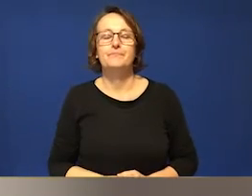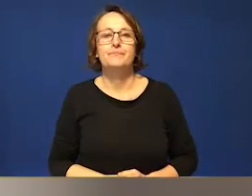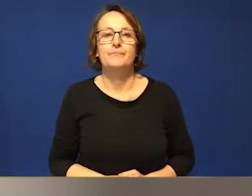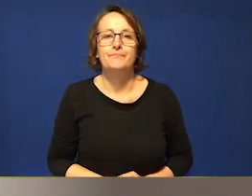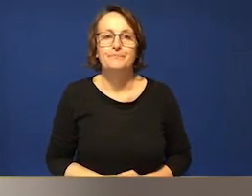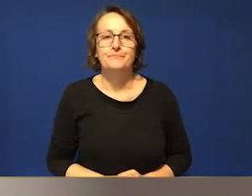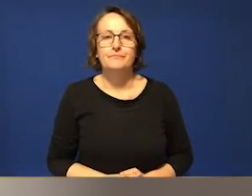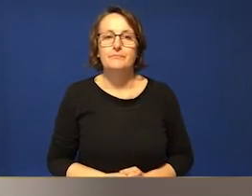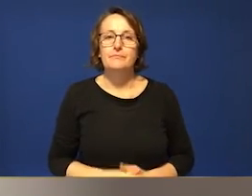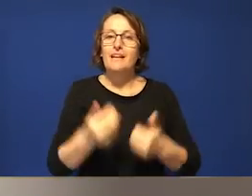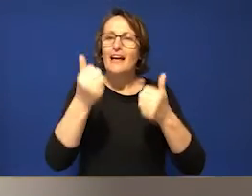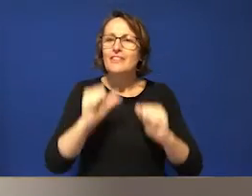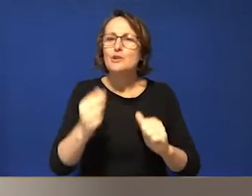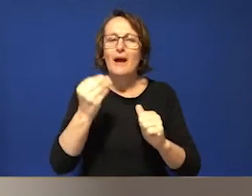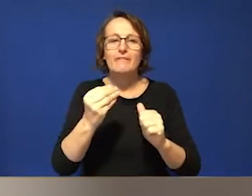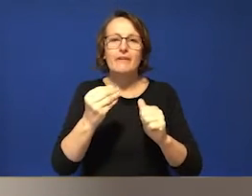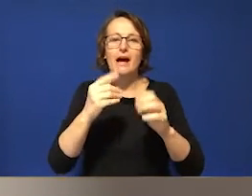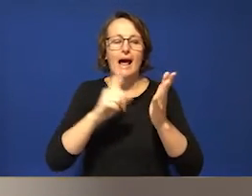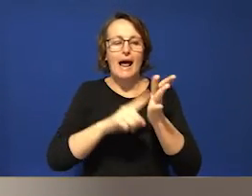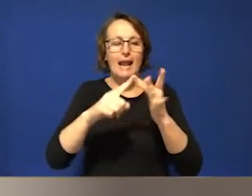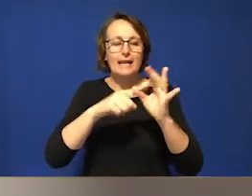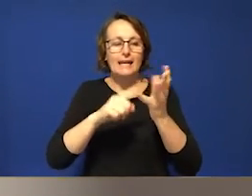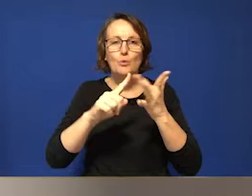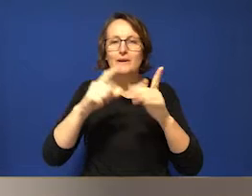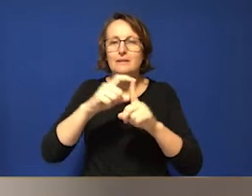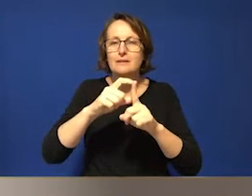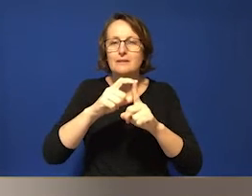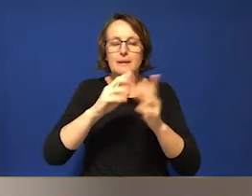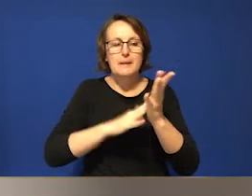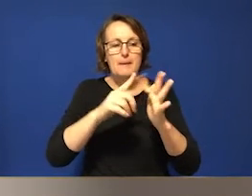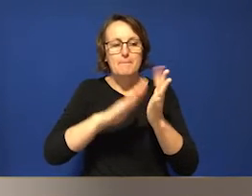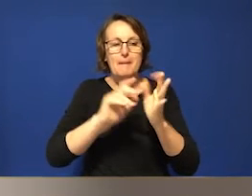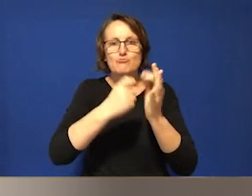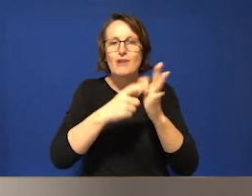membrane system over that, so that it falls to a section of perimeter gutters on the outside.